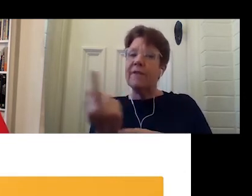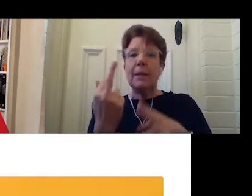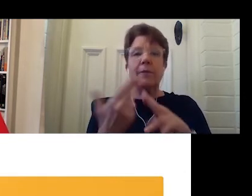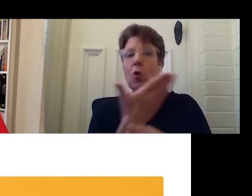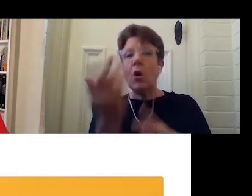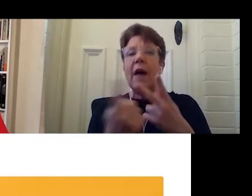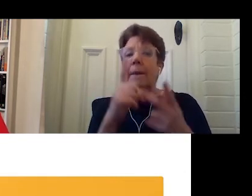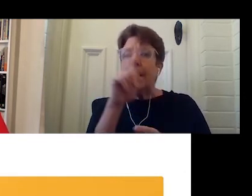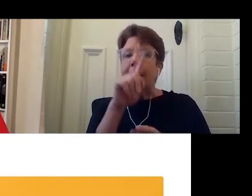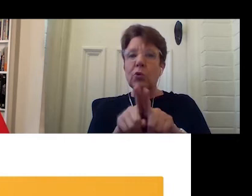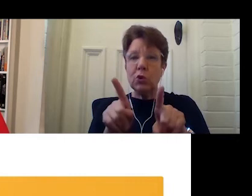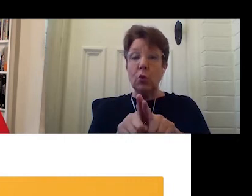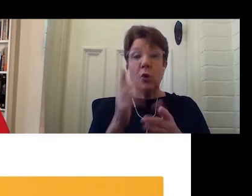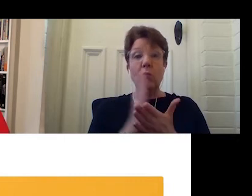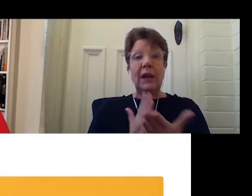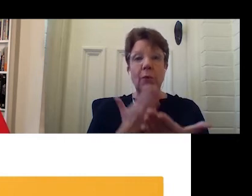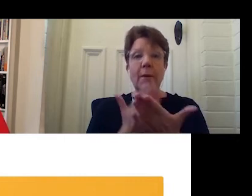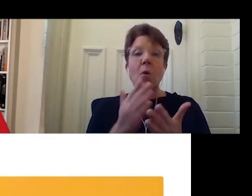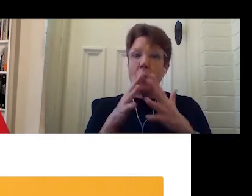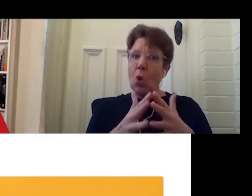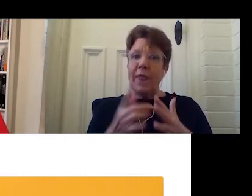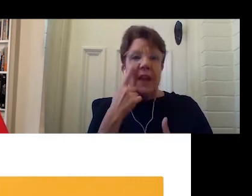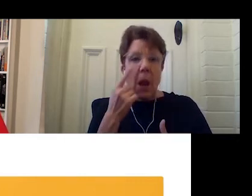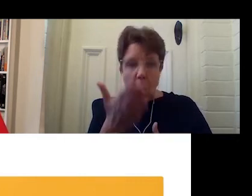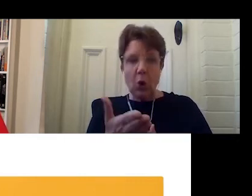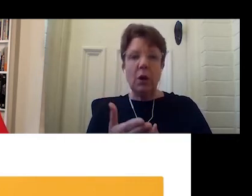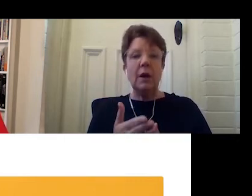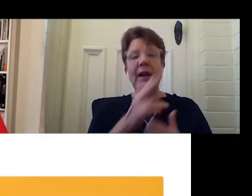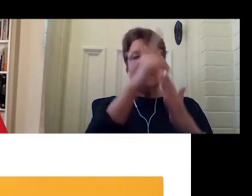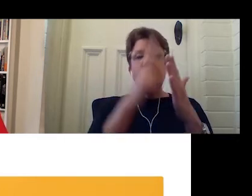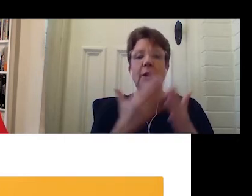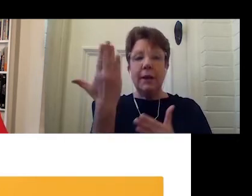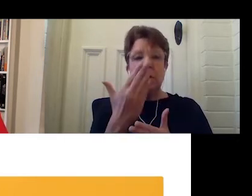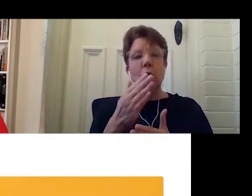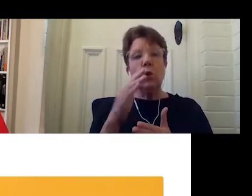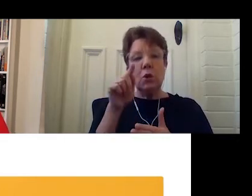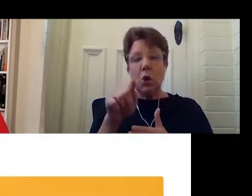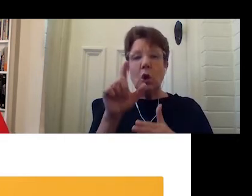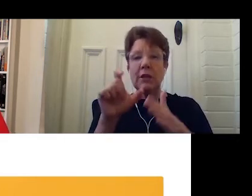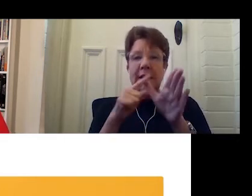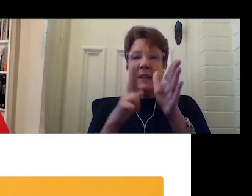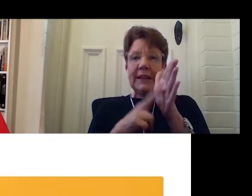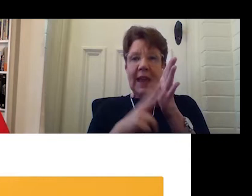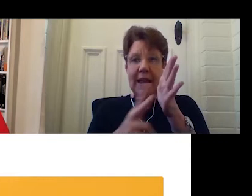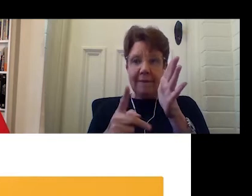people. I recommend you check it out. There are lots of topics in